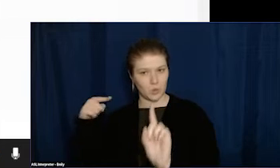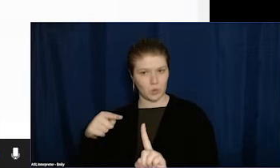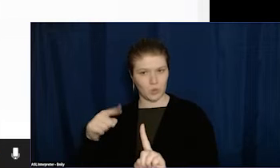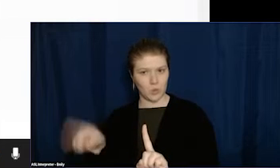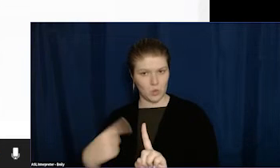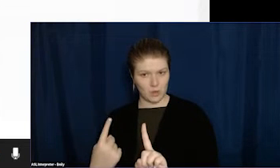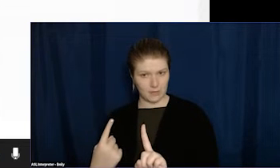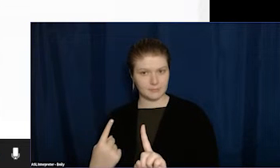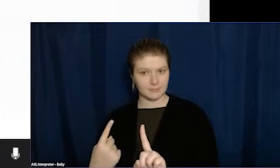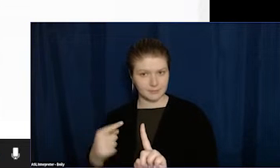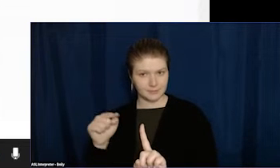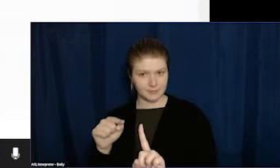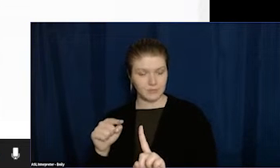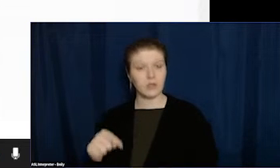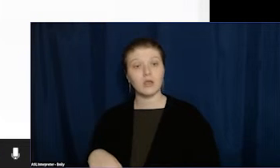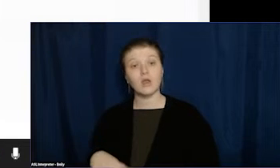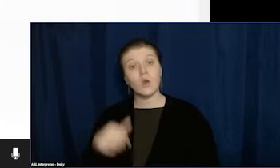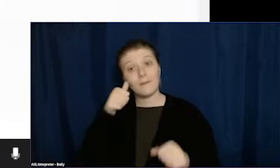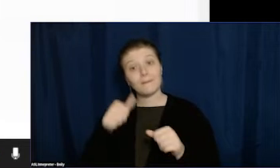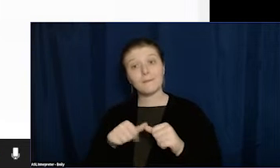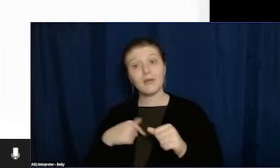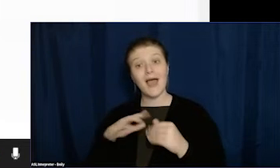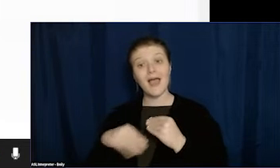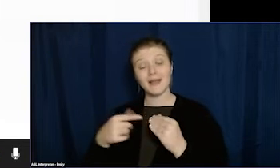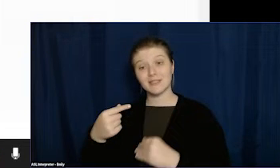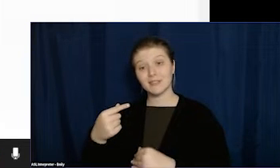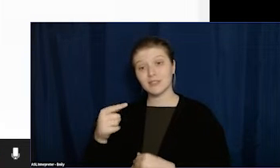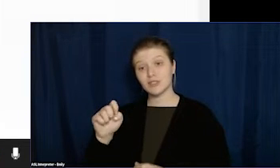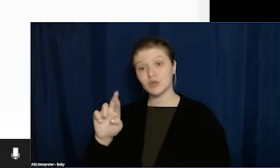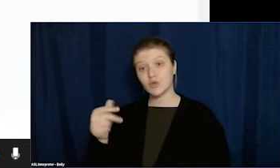So if you remember, I added George as my senior personnel. He will automatically be added to my budget.